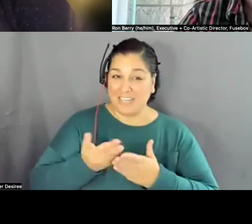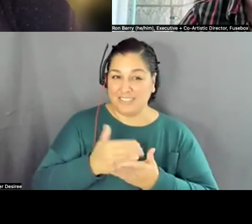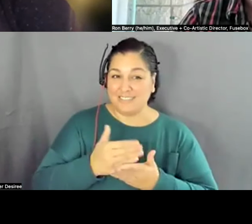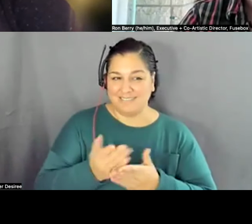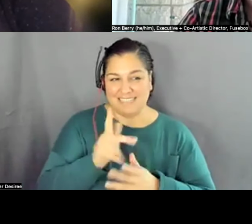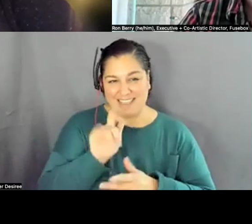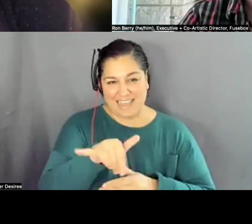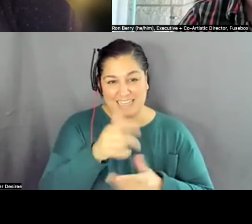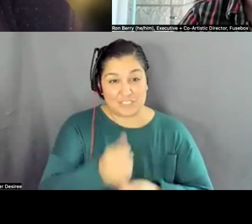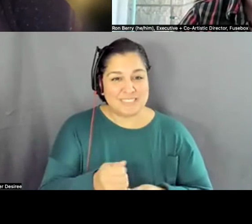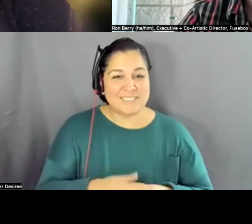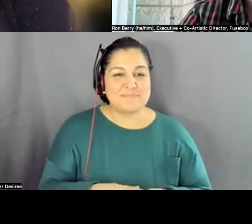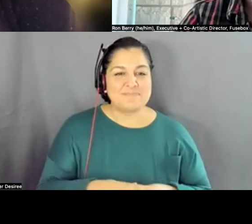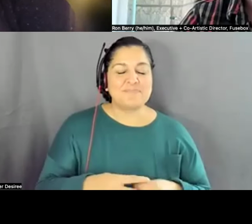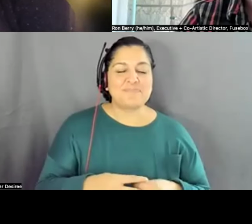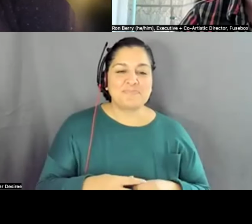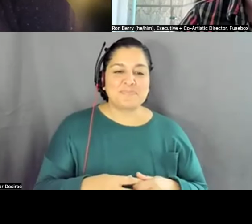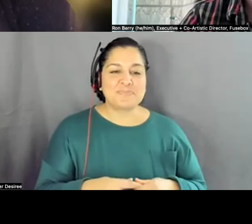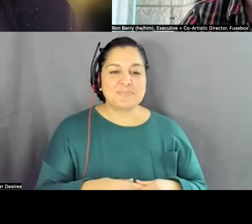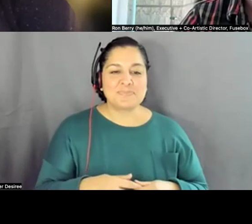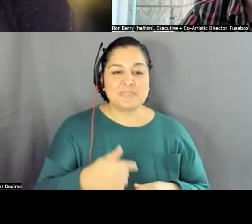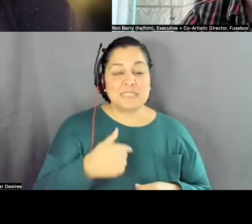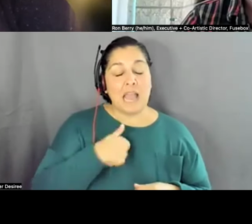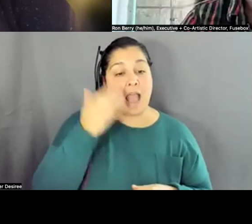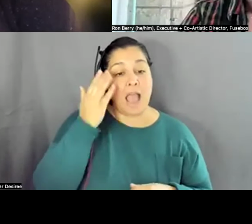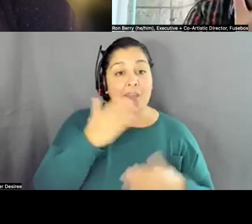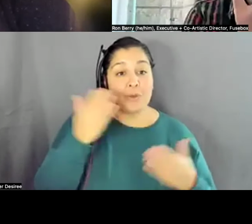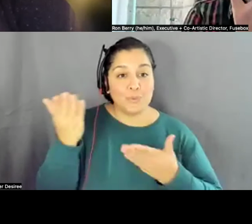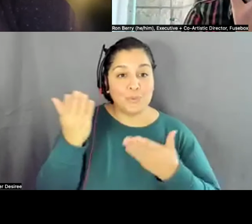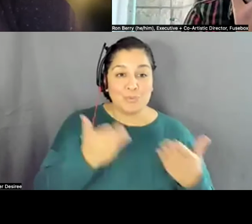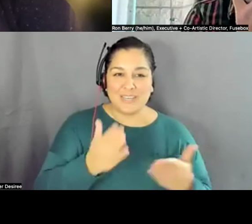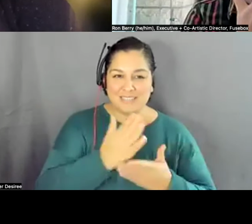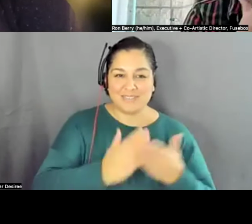I wanted to bring in some related questions that we have from our audience.